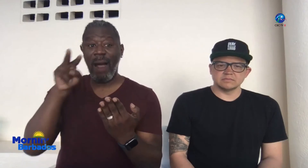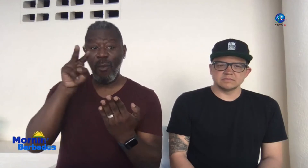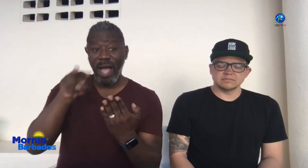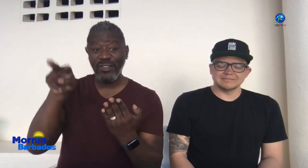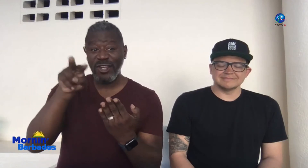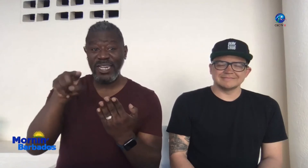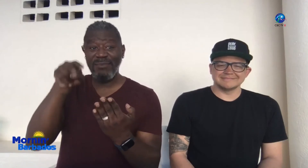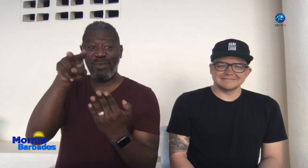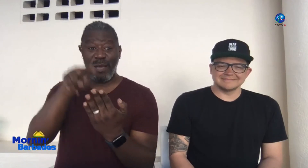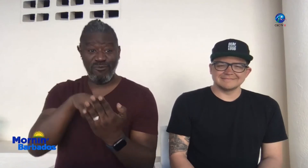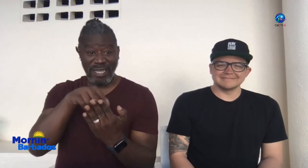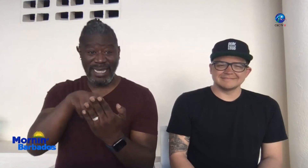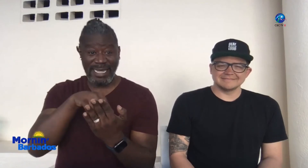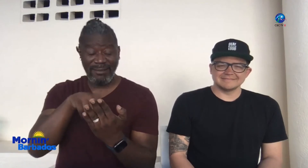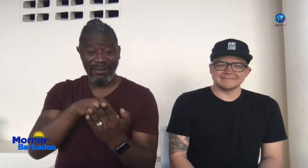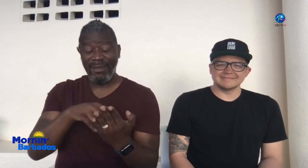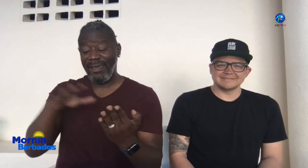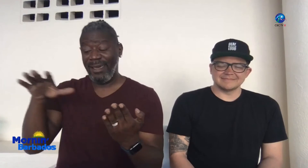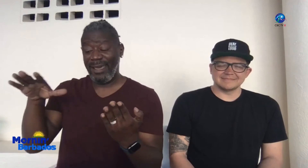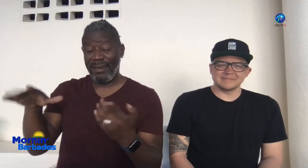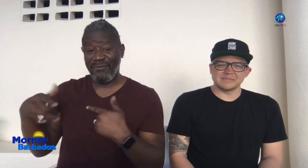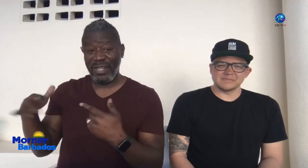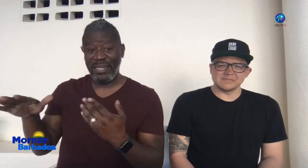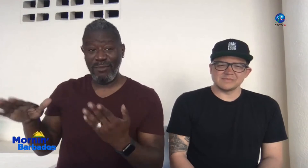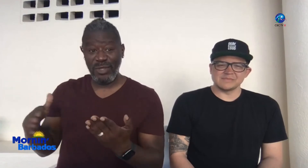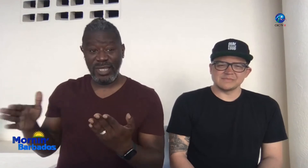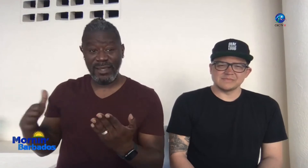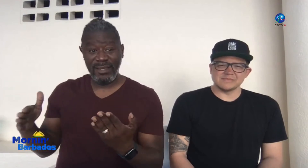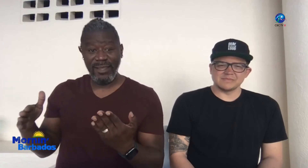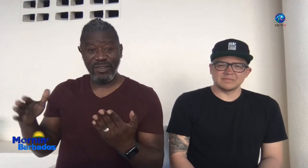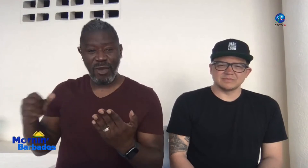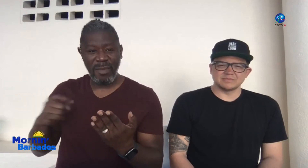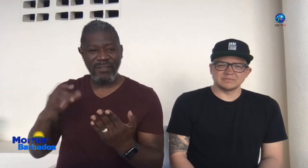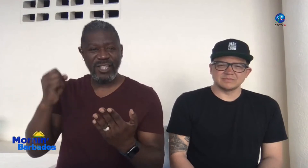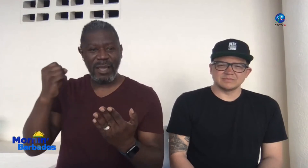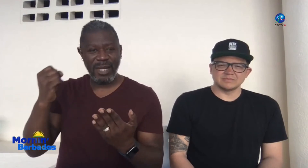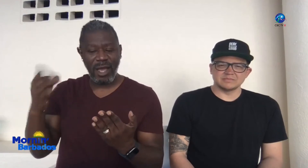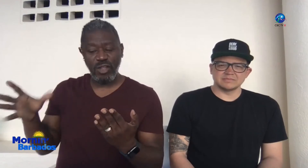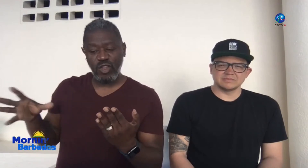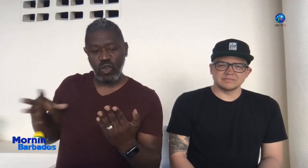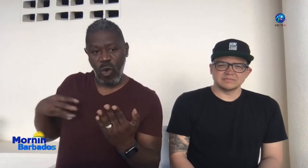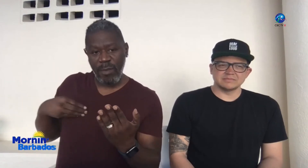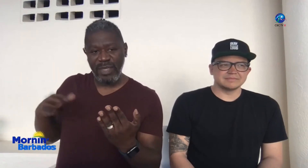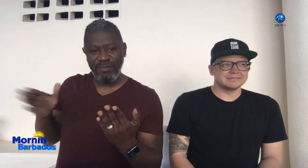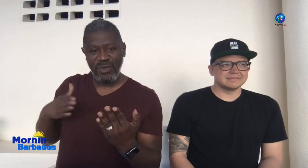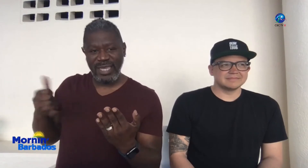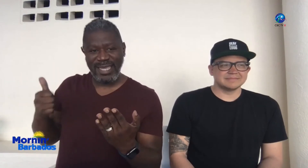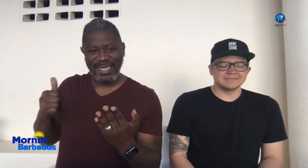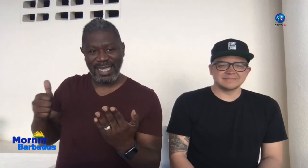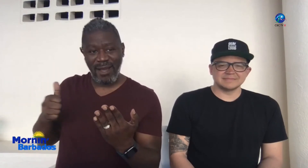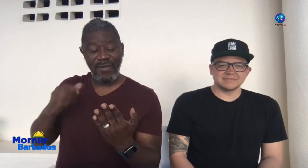i'm watching her lips i'm reading and i'm feeling music so i'm asking you to absorb the music itself